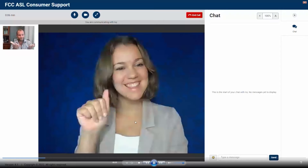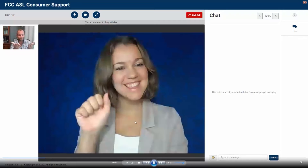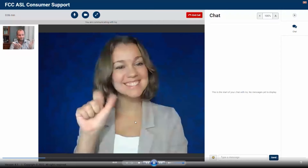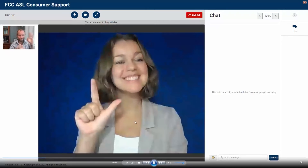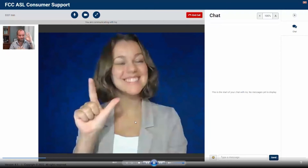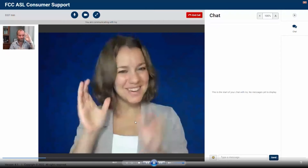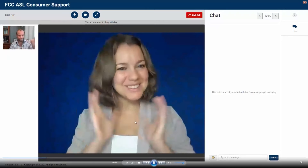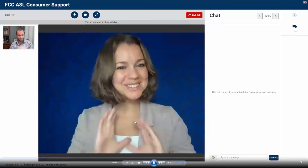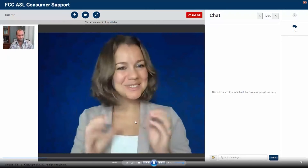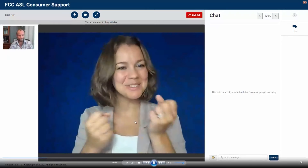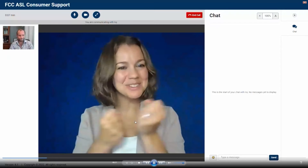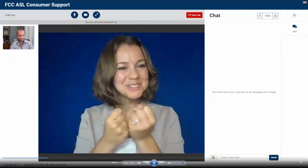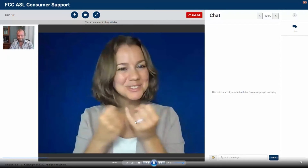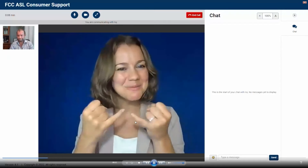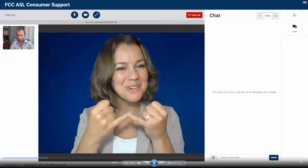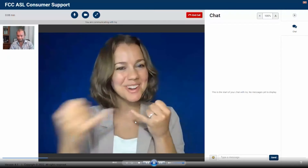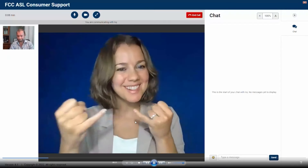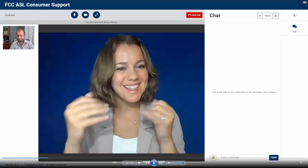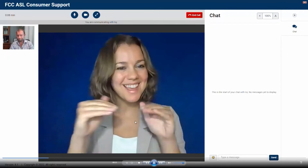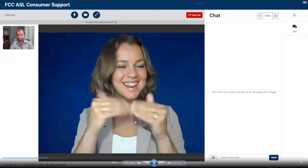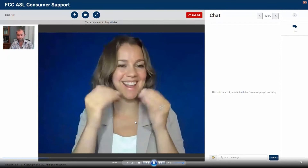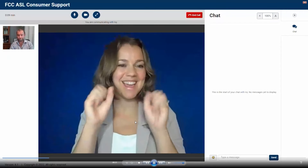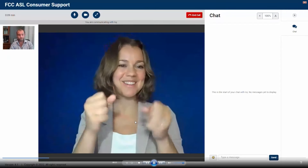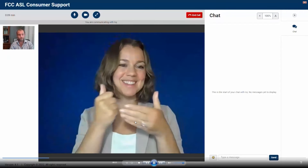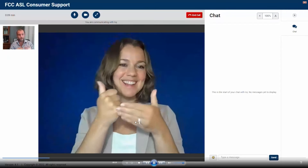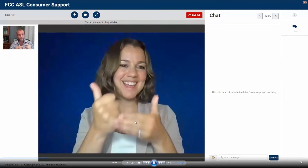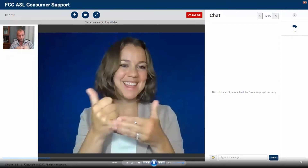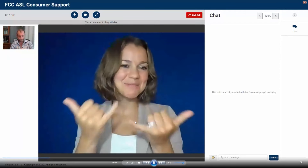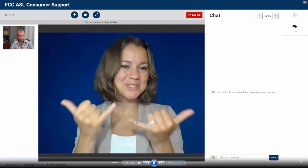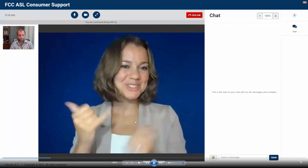THE FCC ASL SUPPORT LINE. PLEASE WAIT FOR THE NEXT AVAILABLE AGENT TO ASSIST YOU.